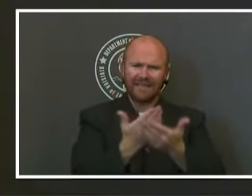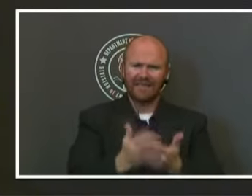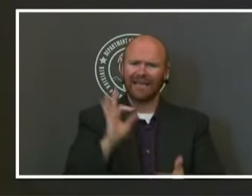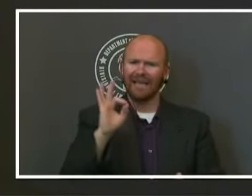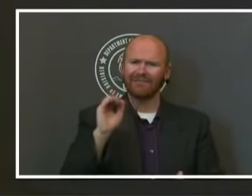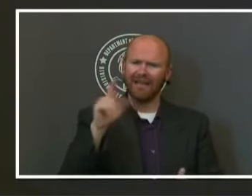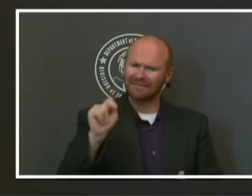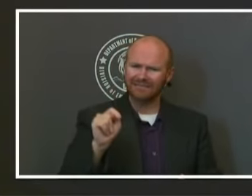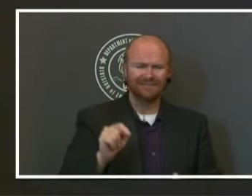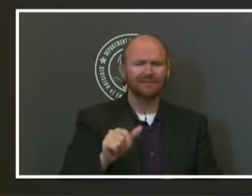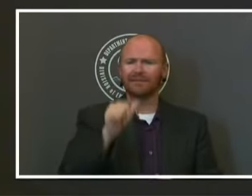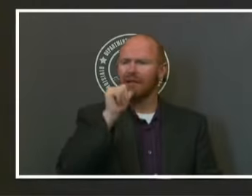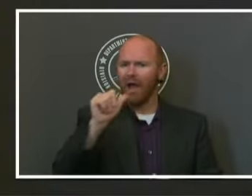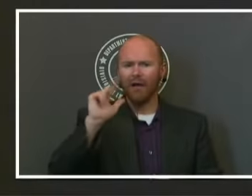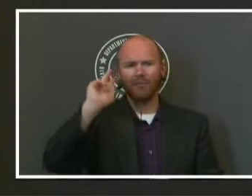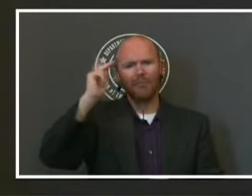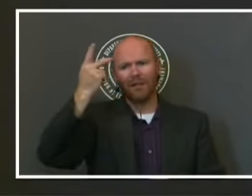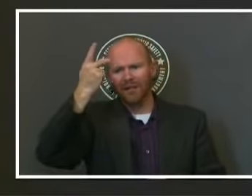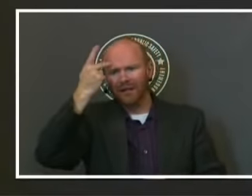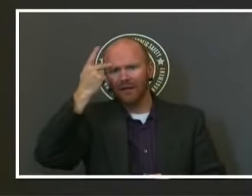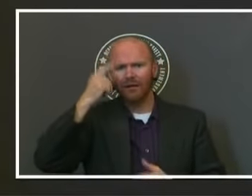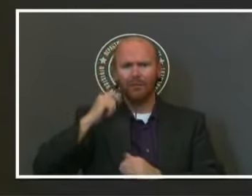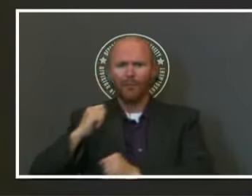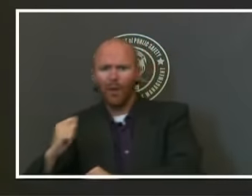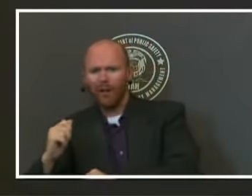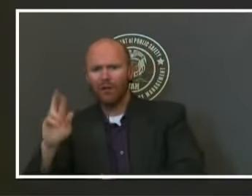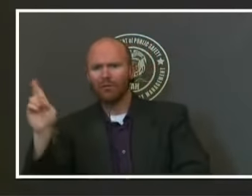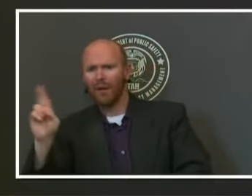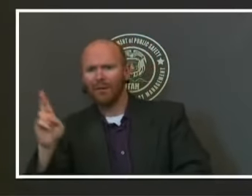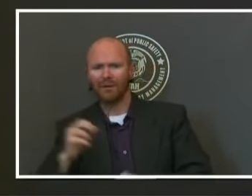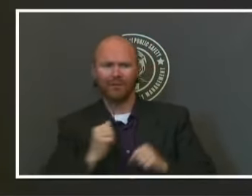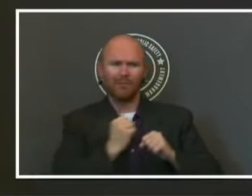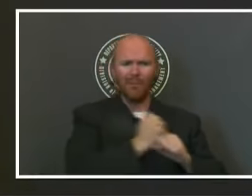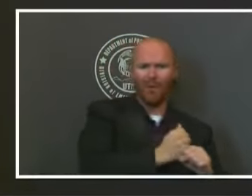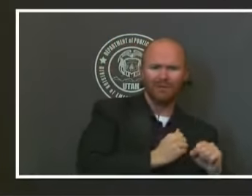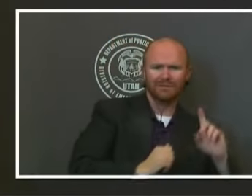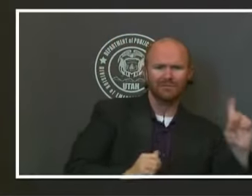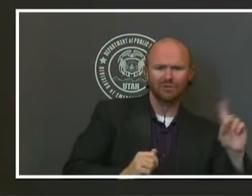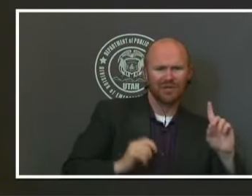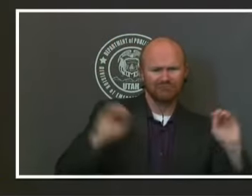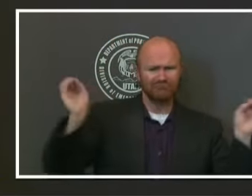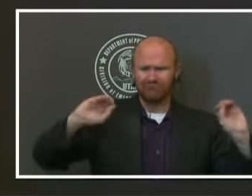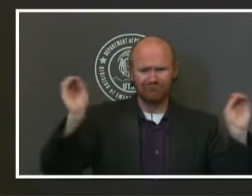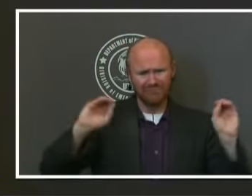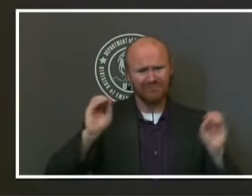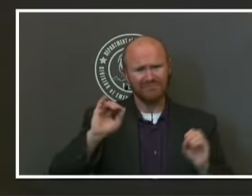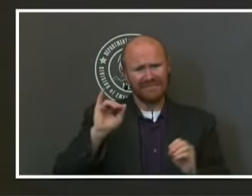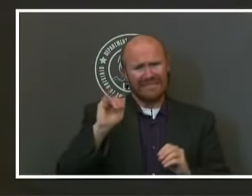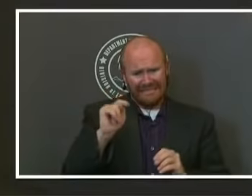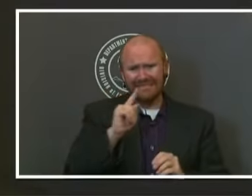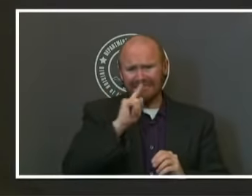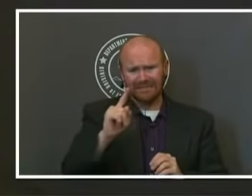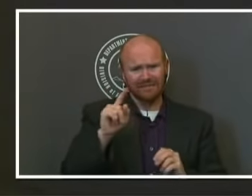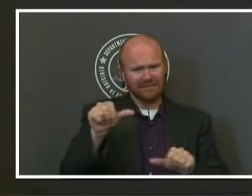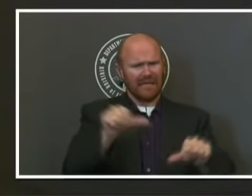biased politically at all but with our goal of having a